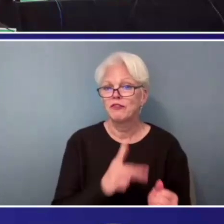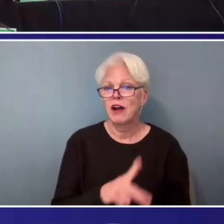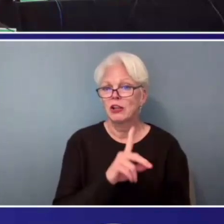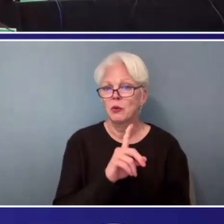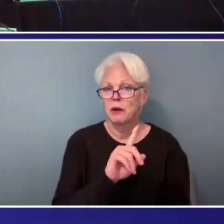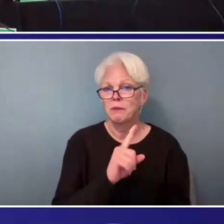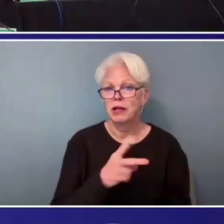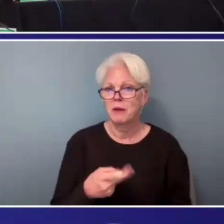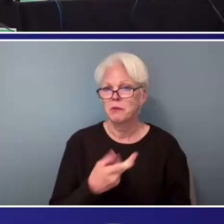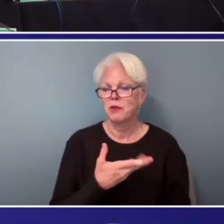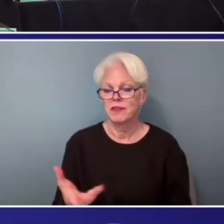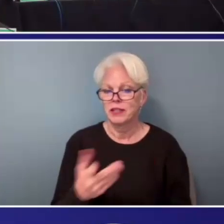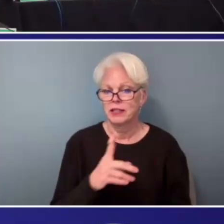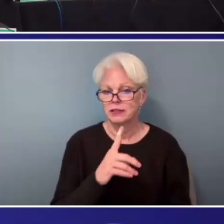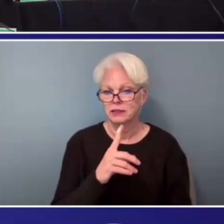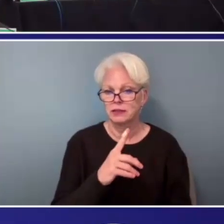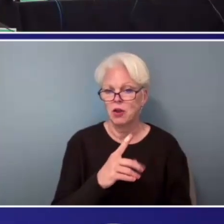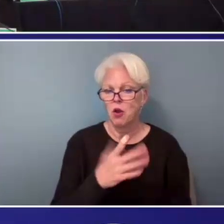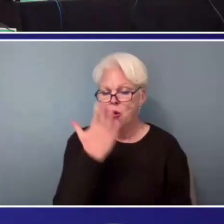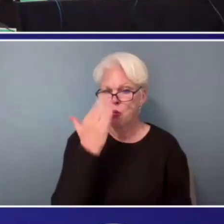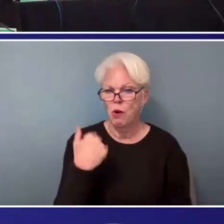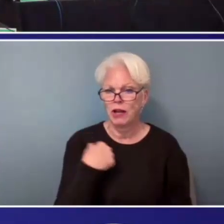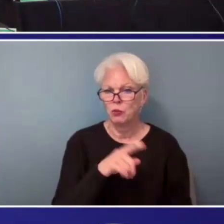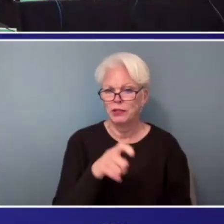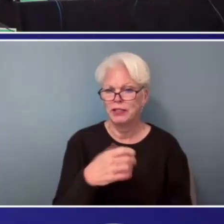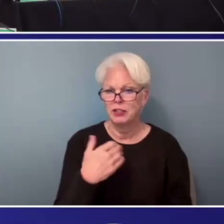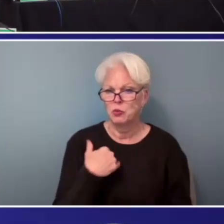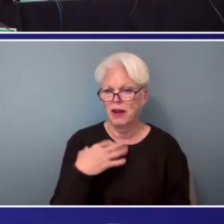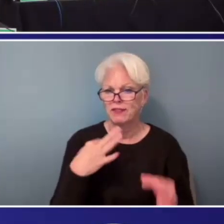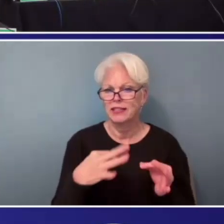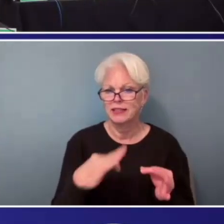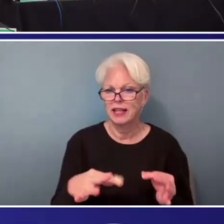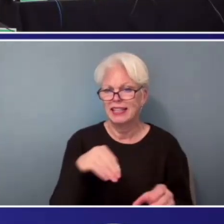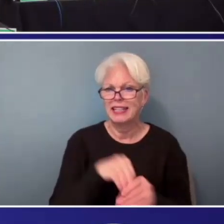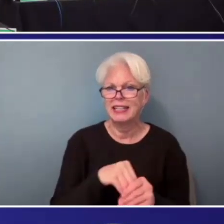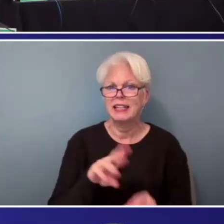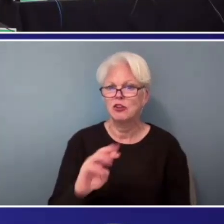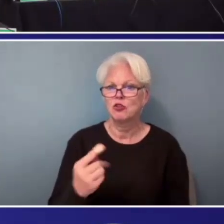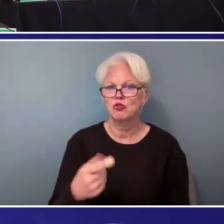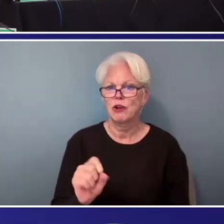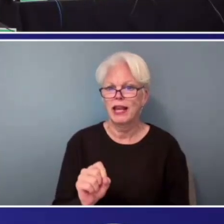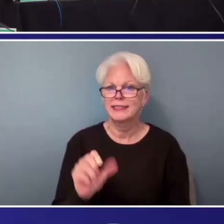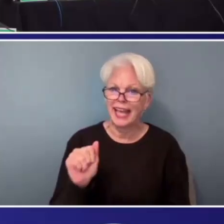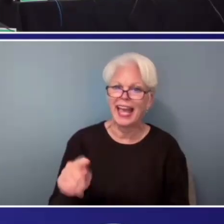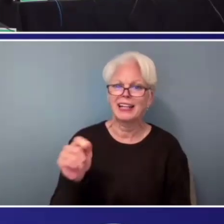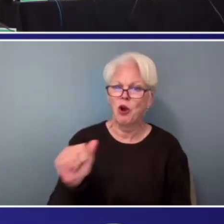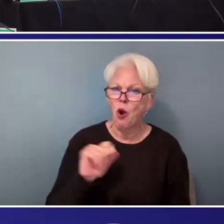First, why do we need to have the definition in the regulations at all at that point? And secondly,